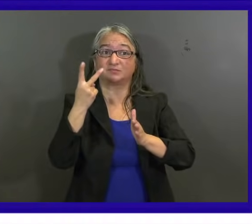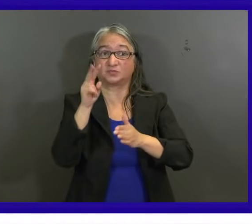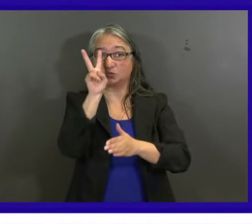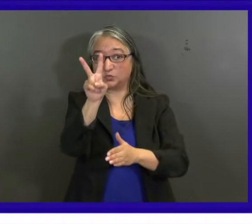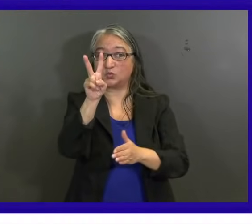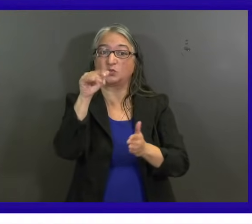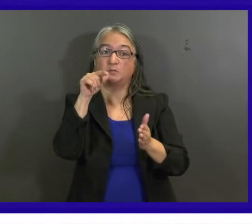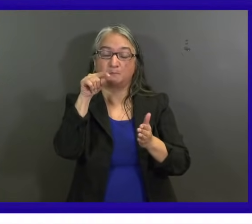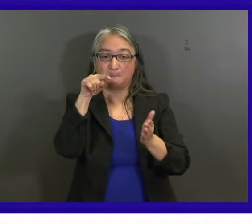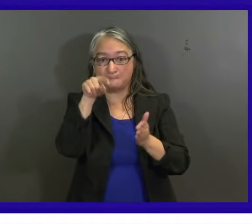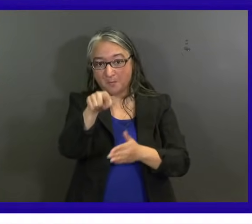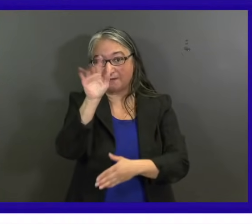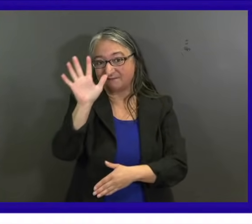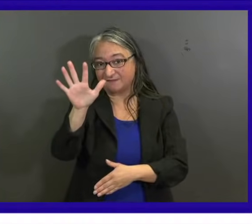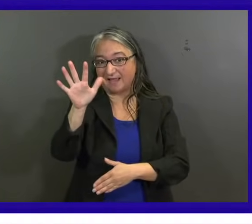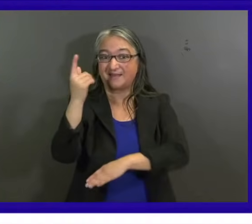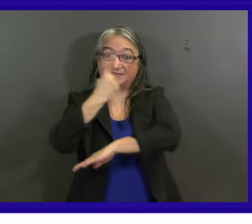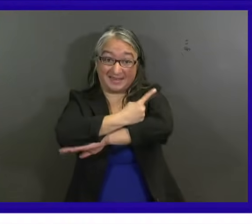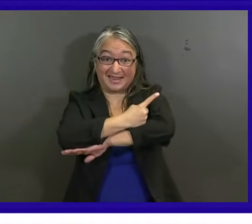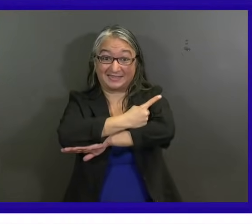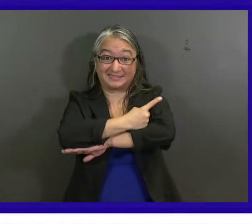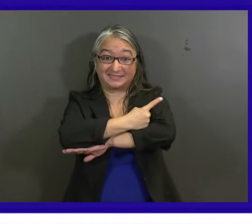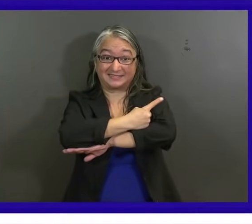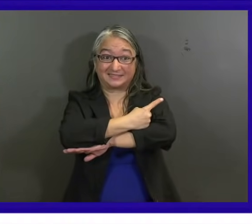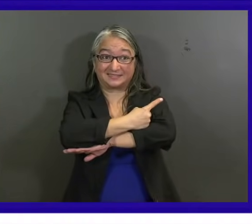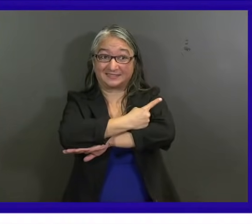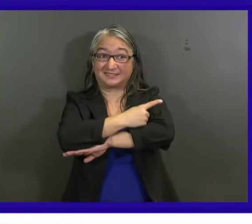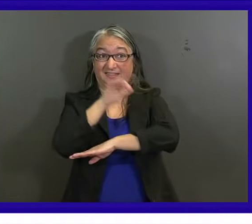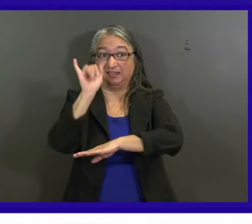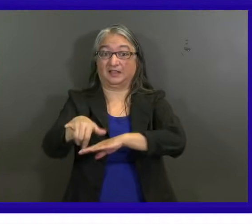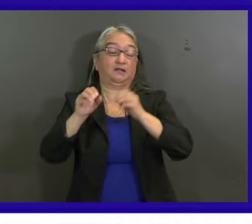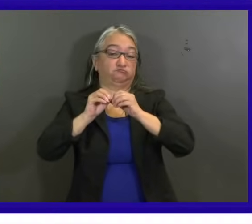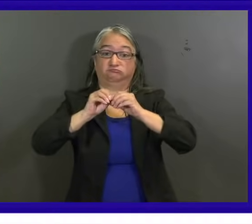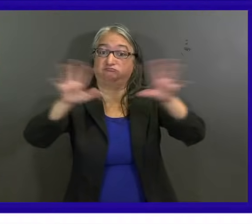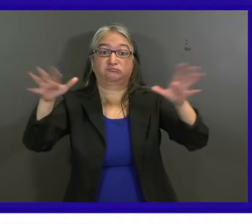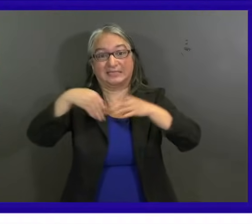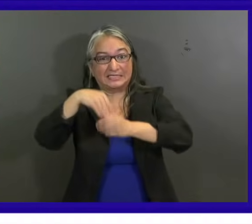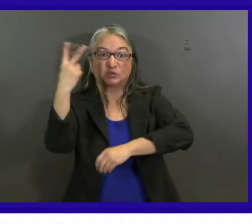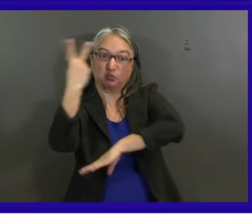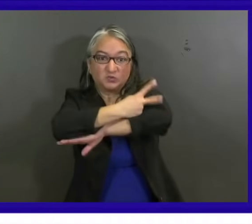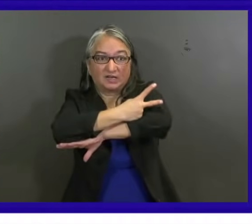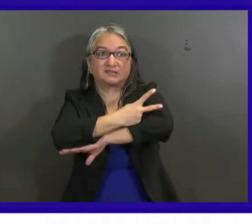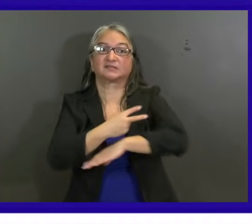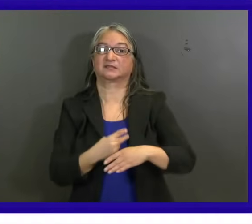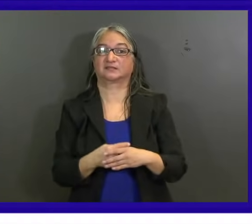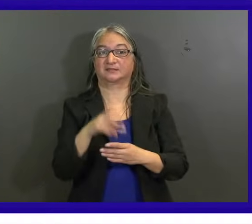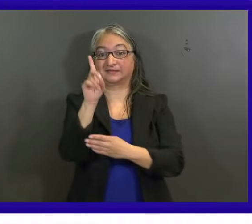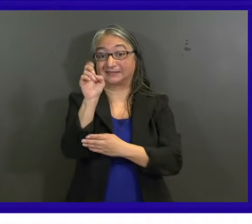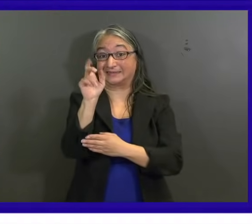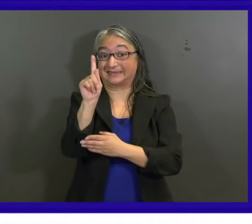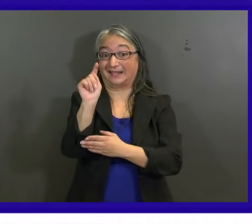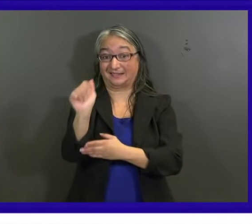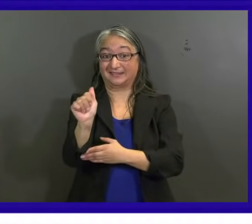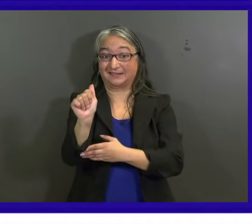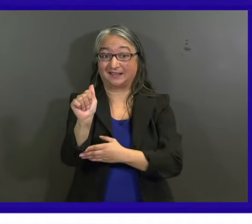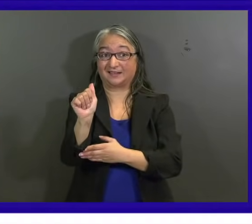compared to delta which was 34 days and we know how much an advantage delta had over the prior